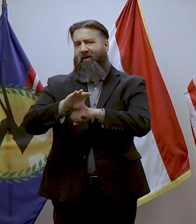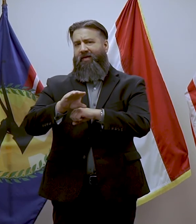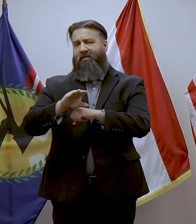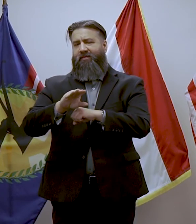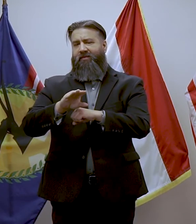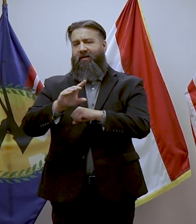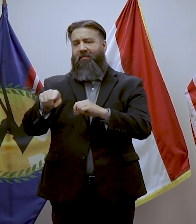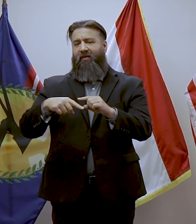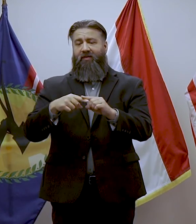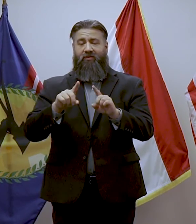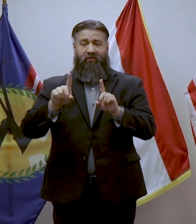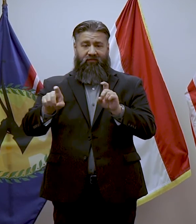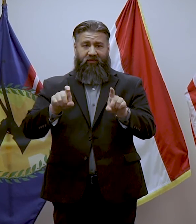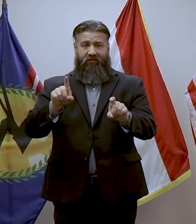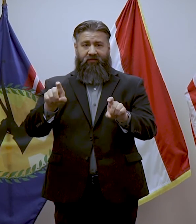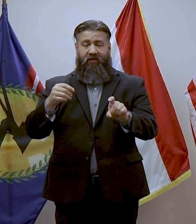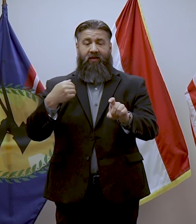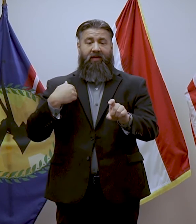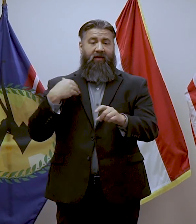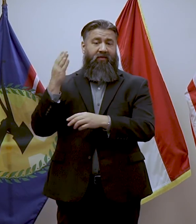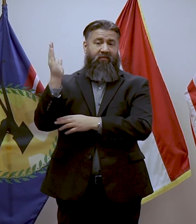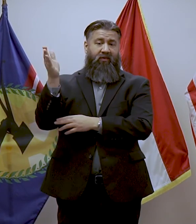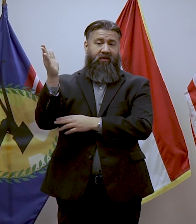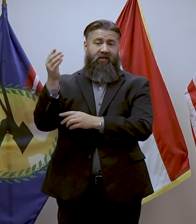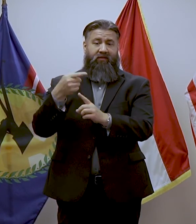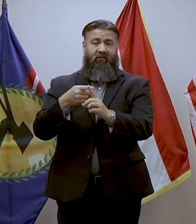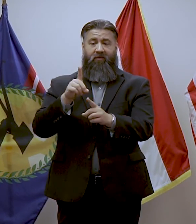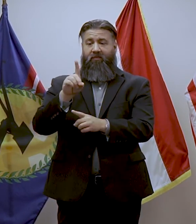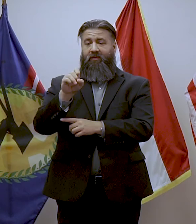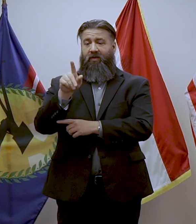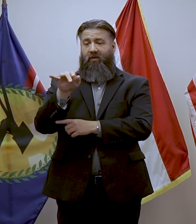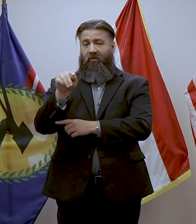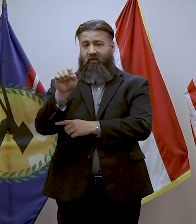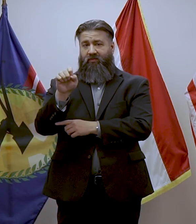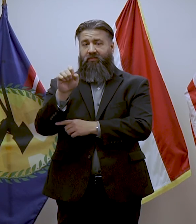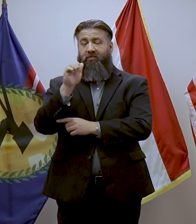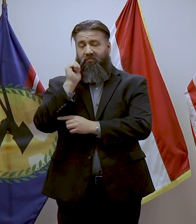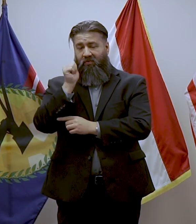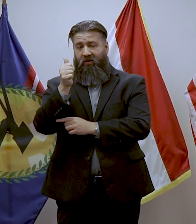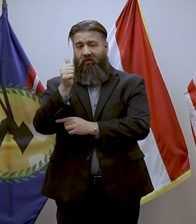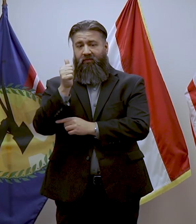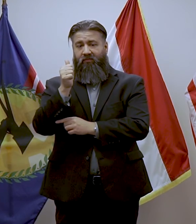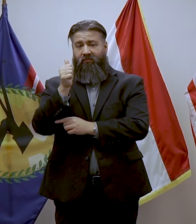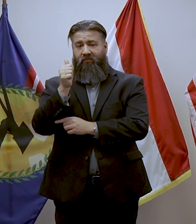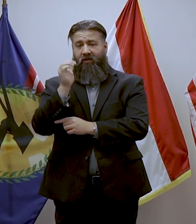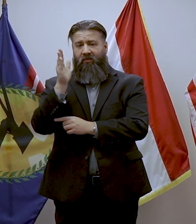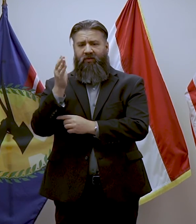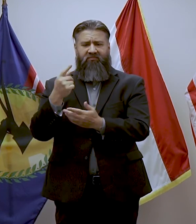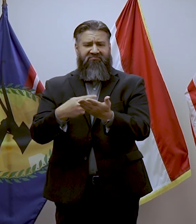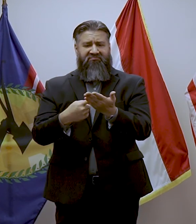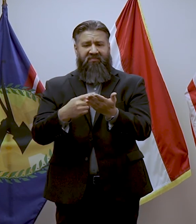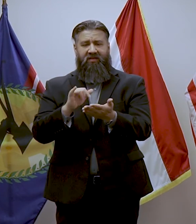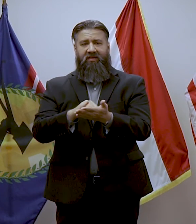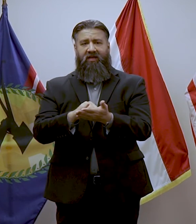They'll have presentations from Deloitte tomorrow and they'll walk through some of this, and then they'll put their own stamp